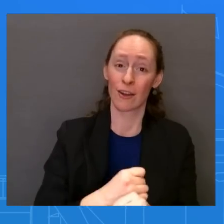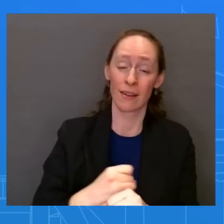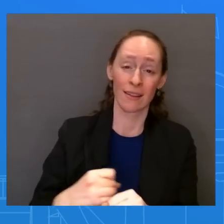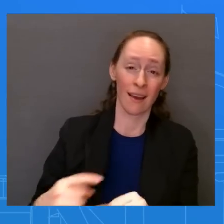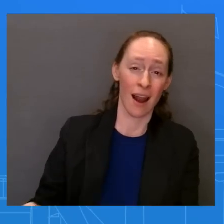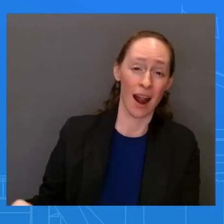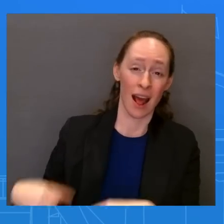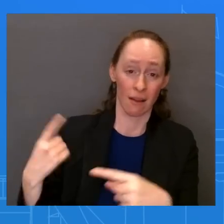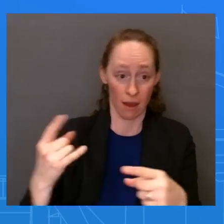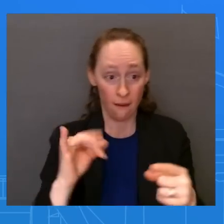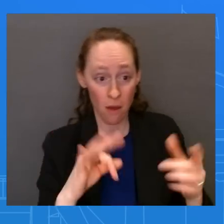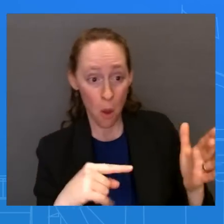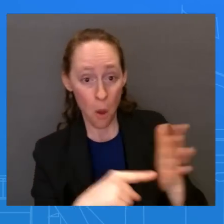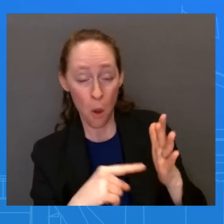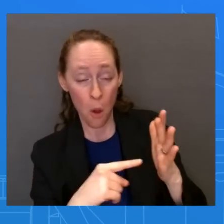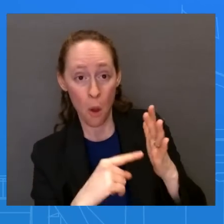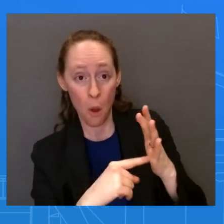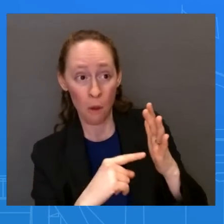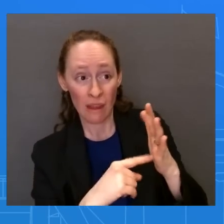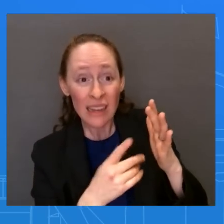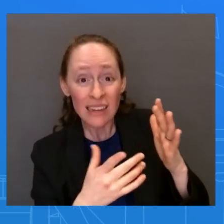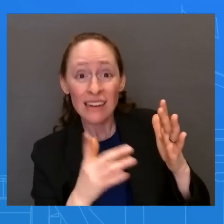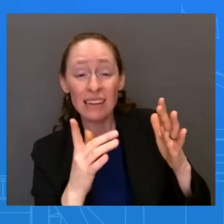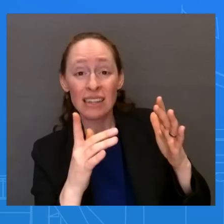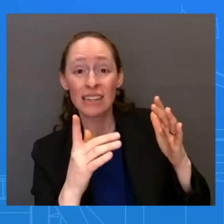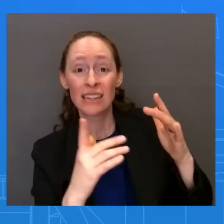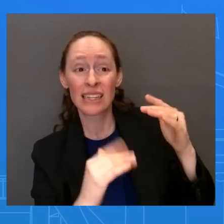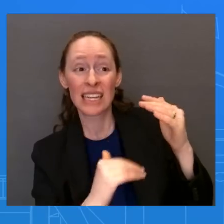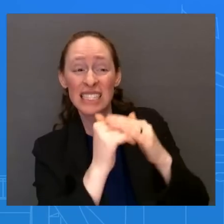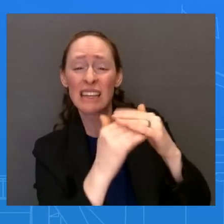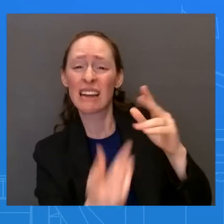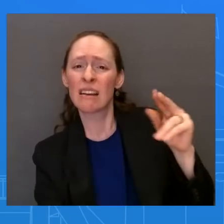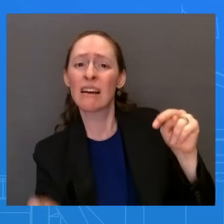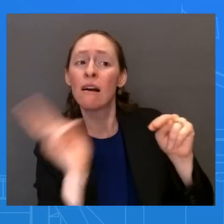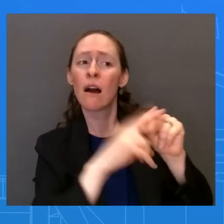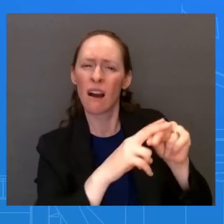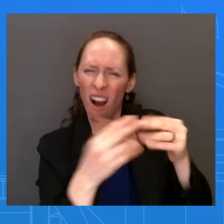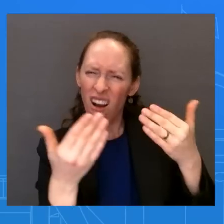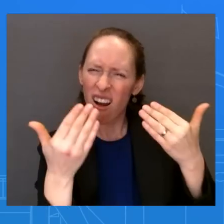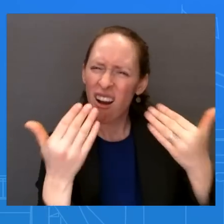I've mentioned this before, and I'll mention it again -- we're reaching out to all members from --